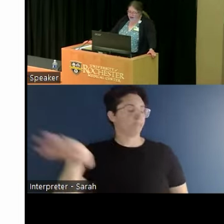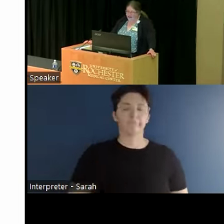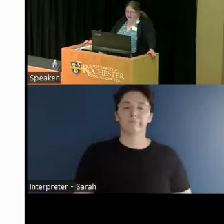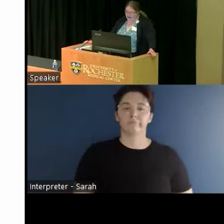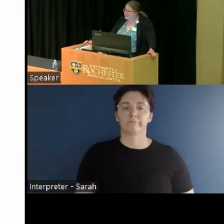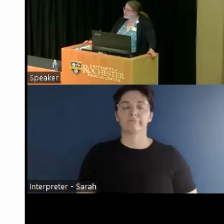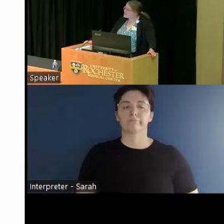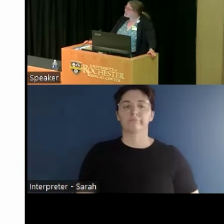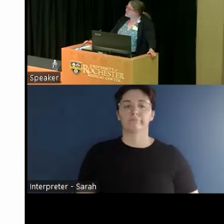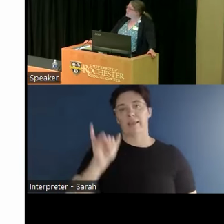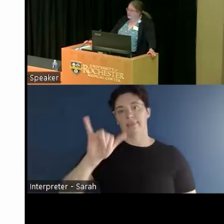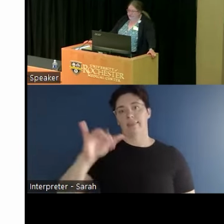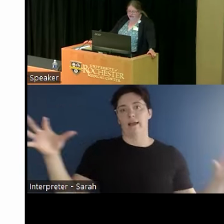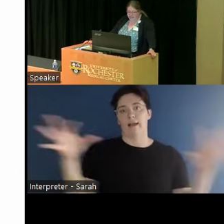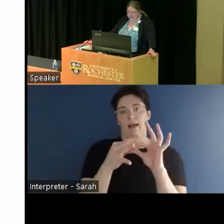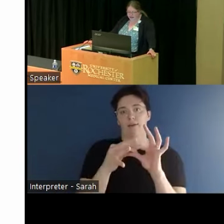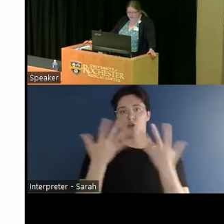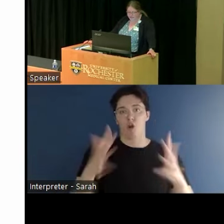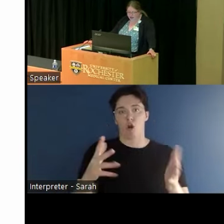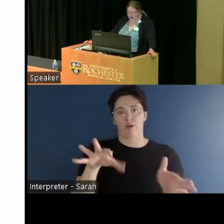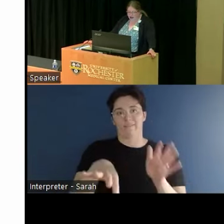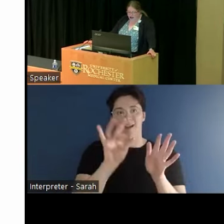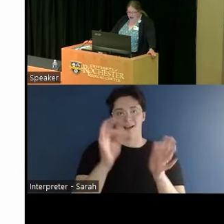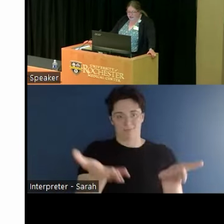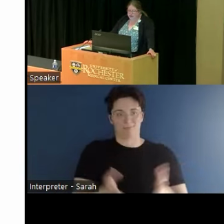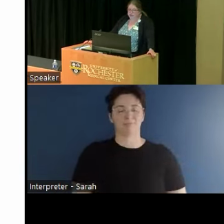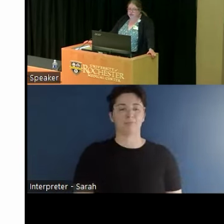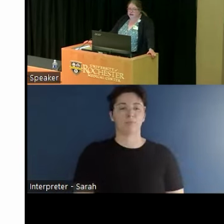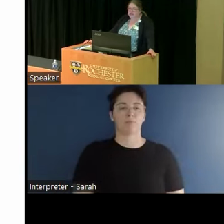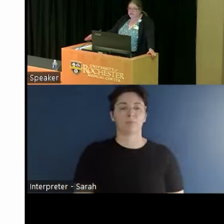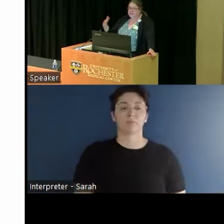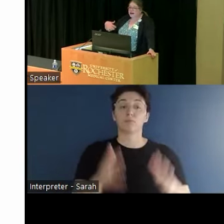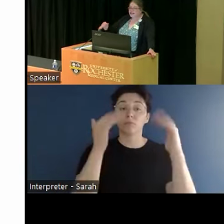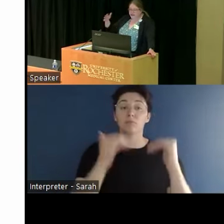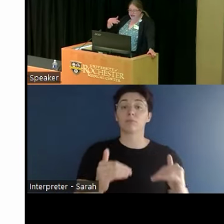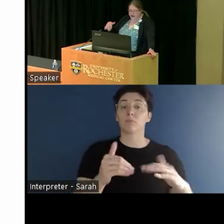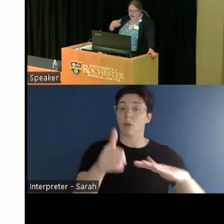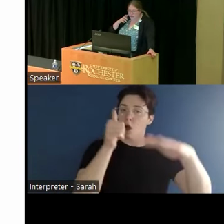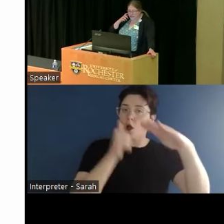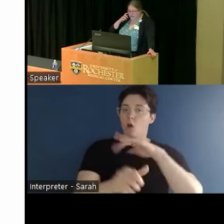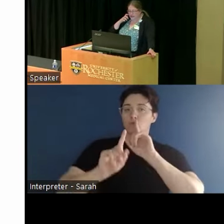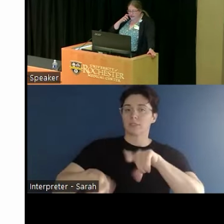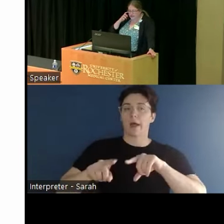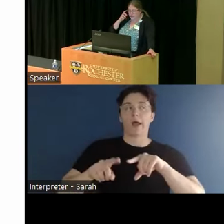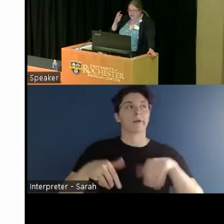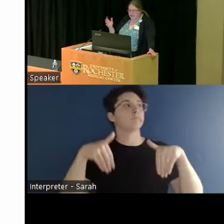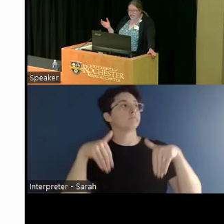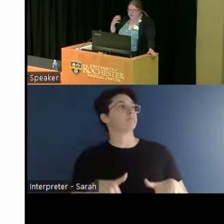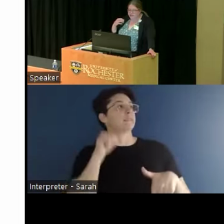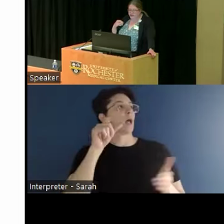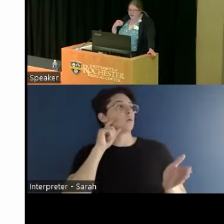that has a connection with what we found here also under responding or not noticing to input like